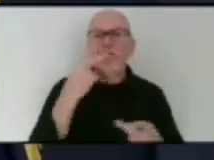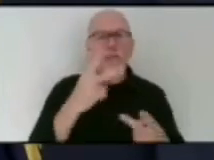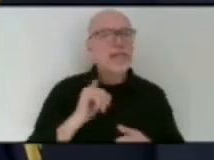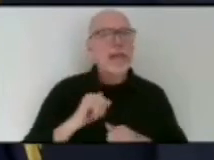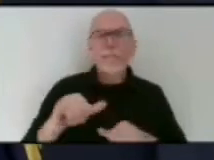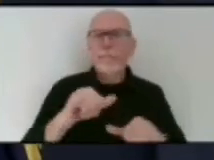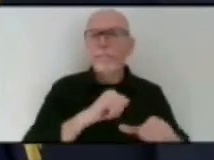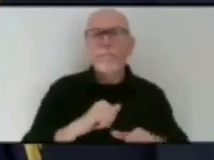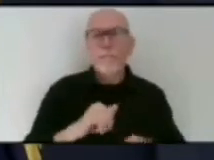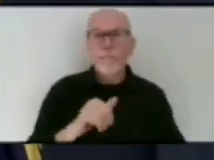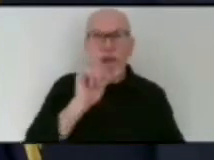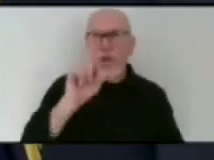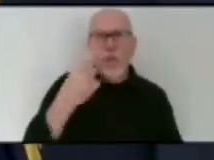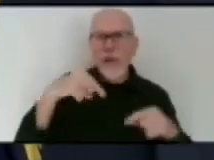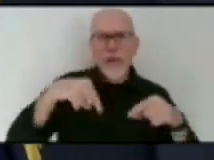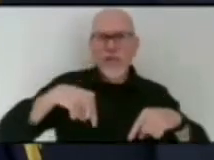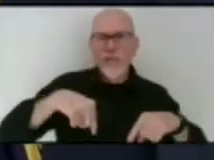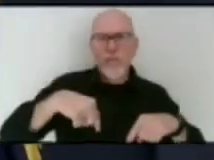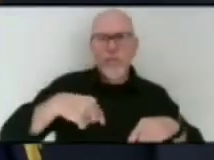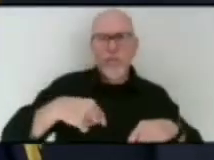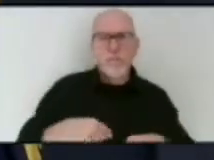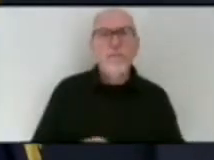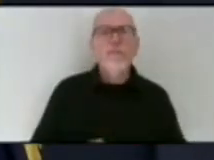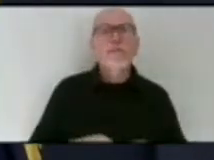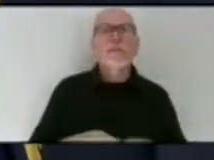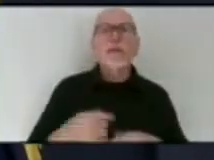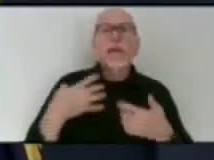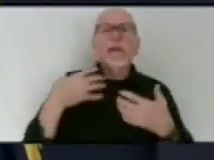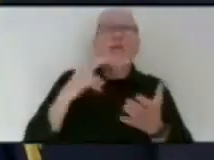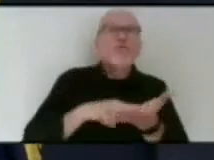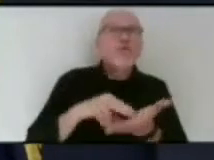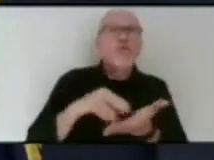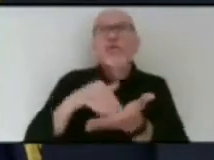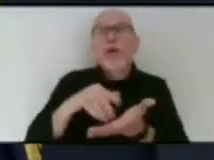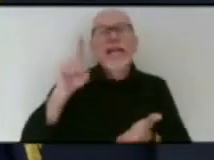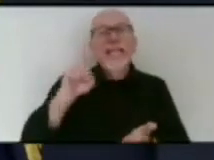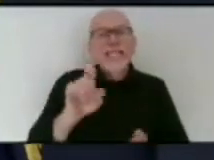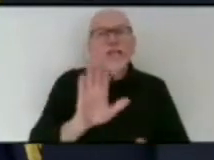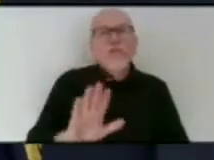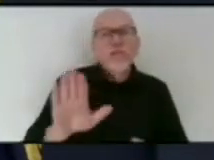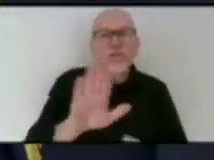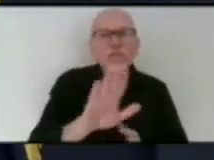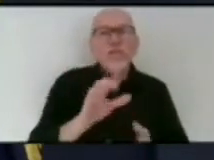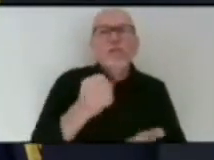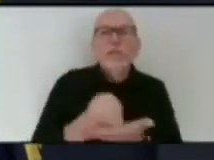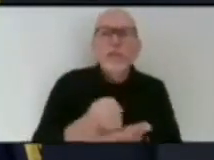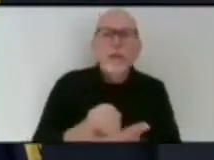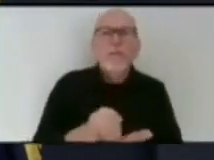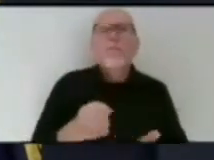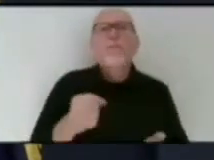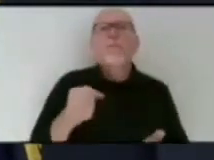alone. Health care workers need you to do your part to help them do theirs. As